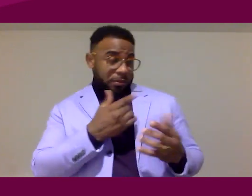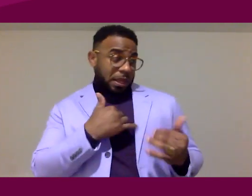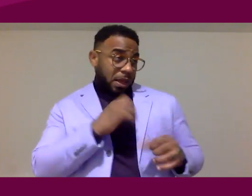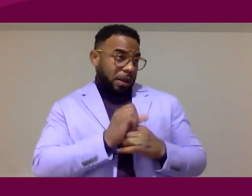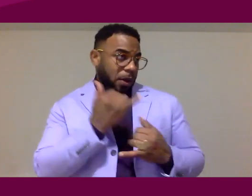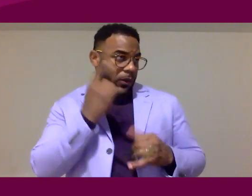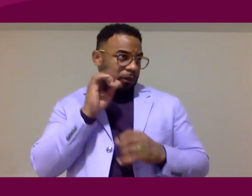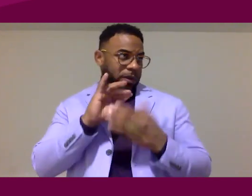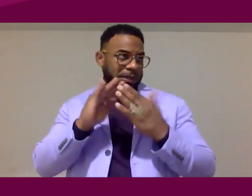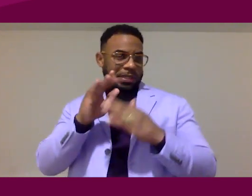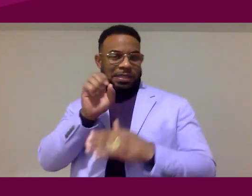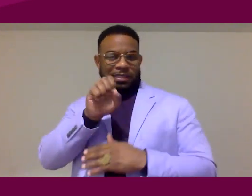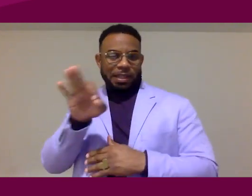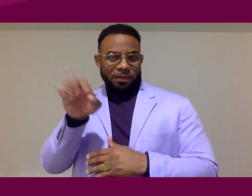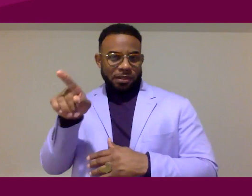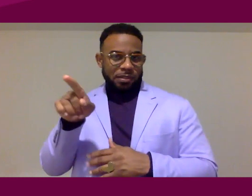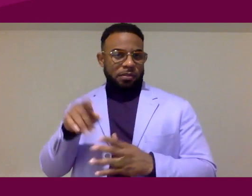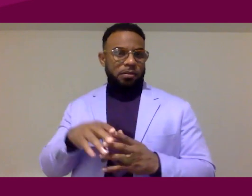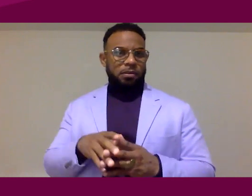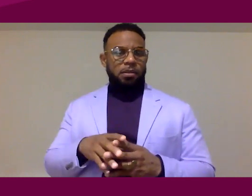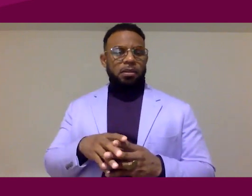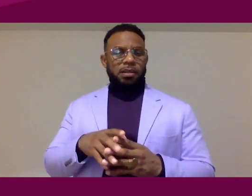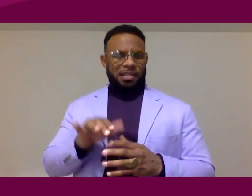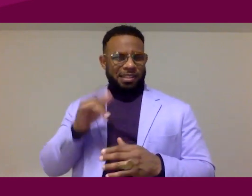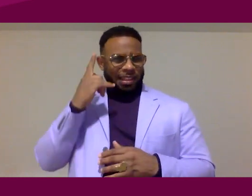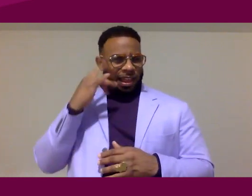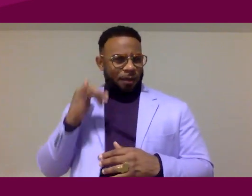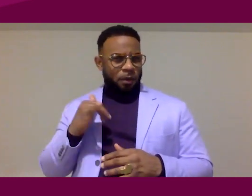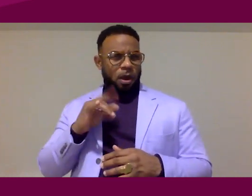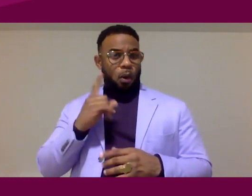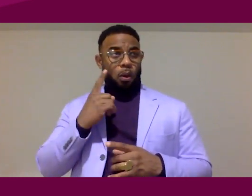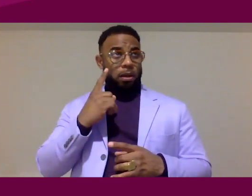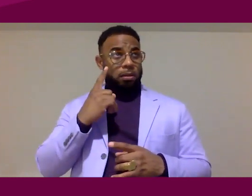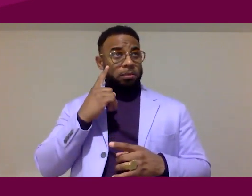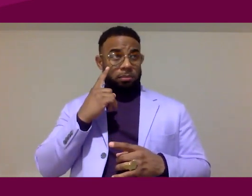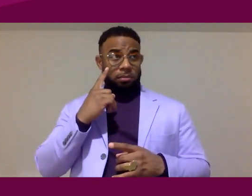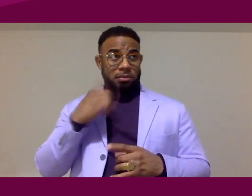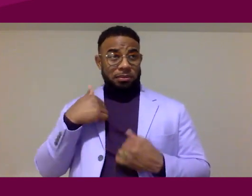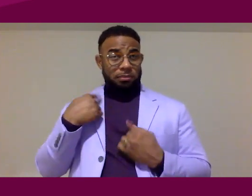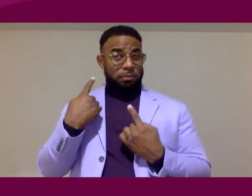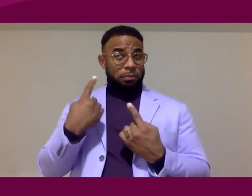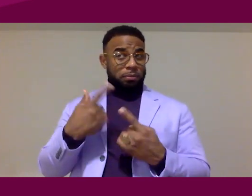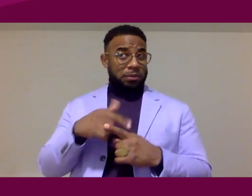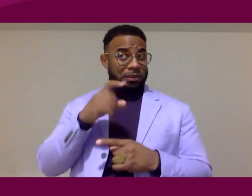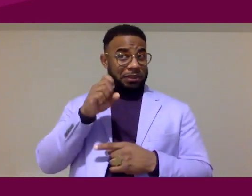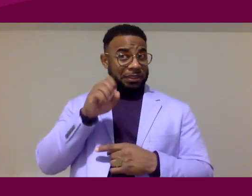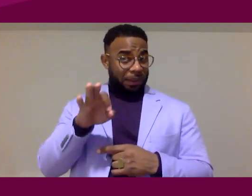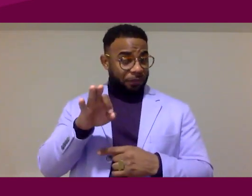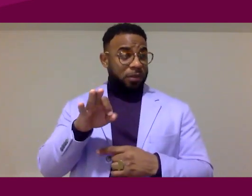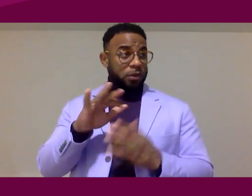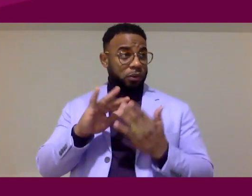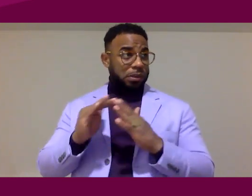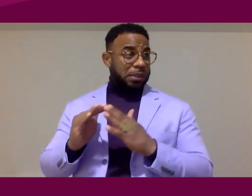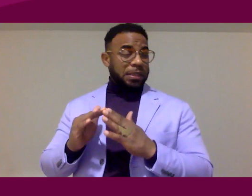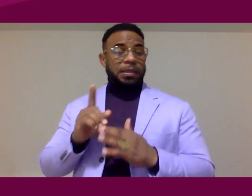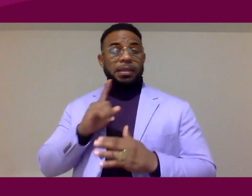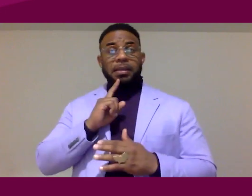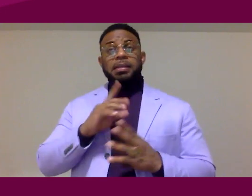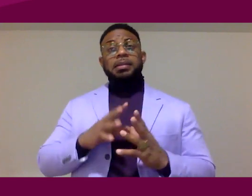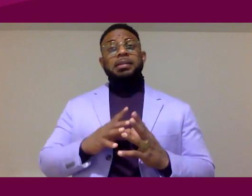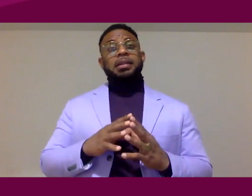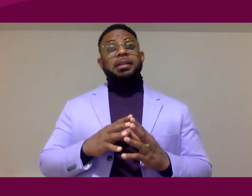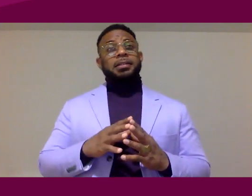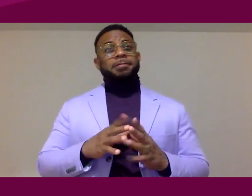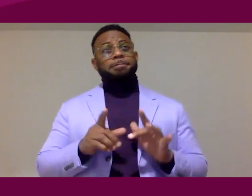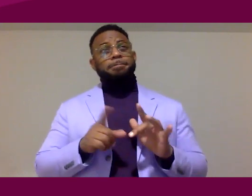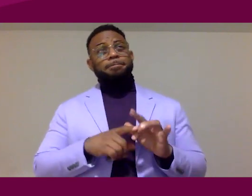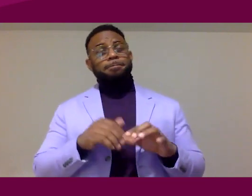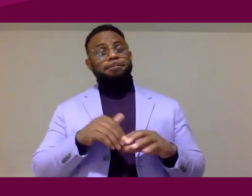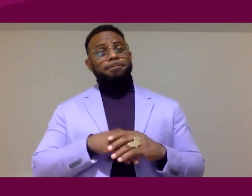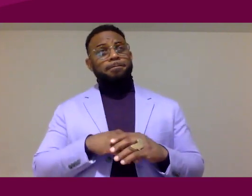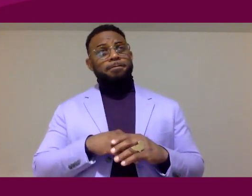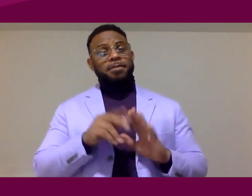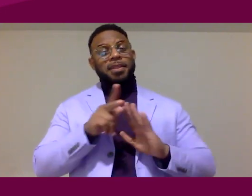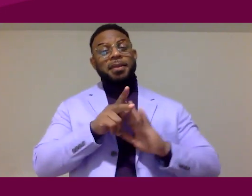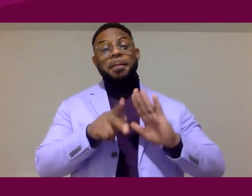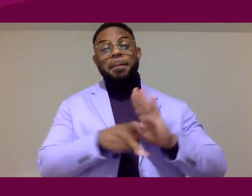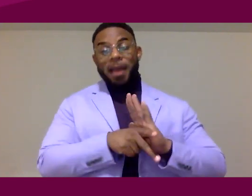city of San Francisco and one that has been playing out in San Francisco is a gap in policy